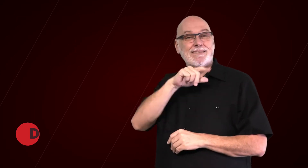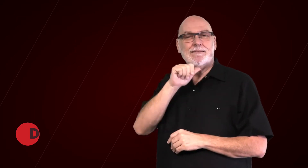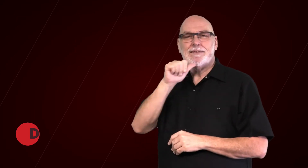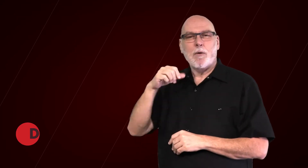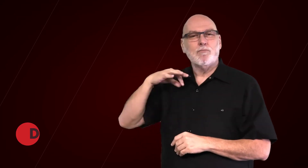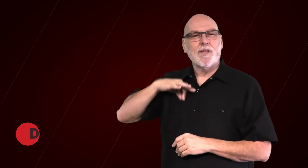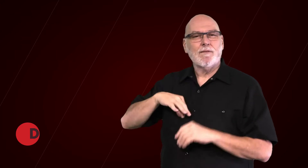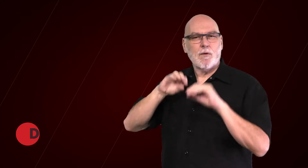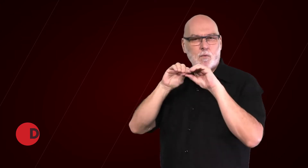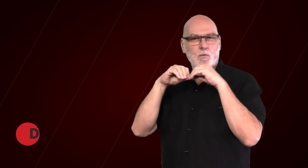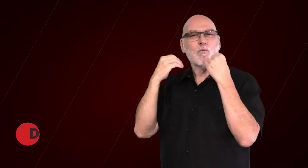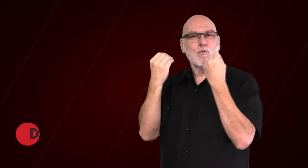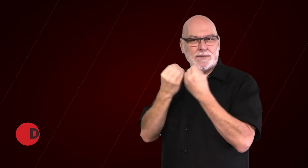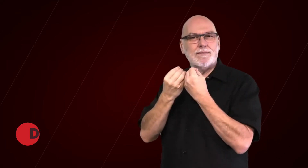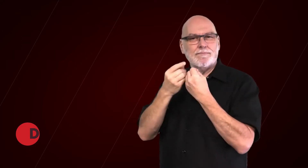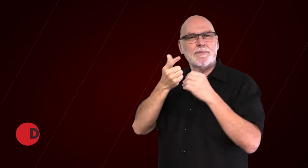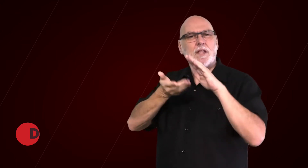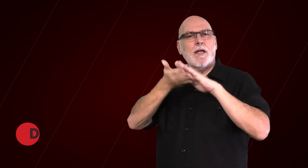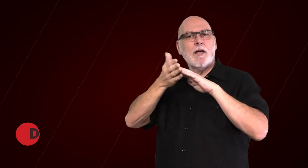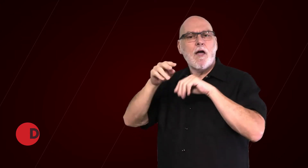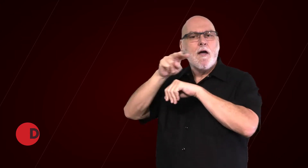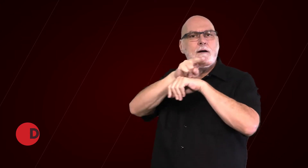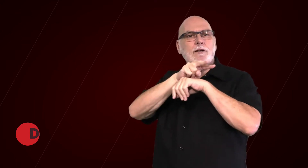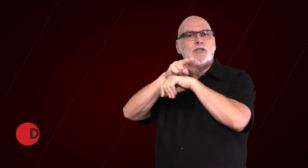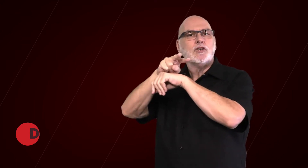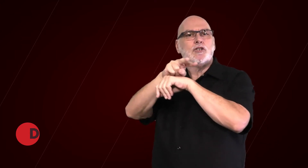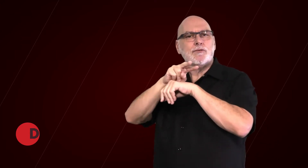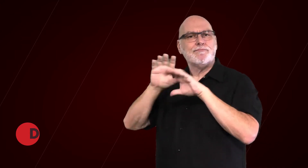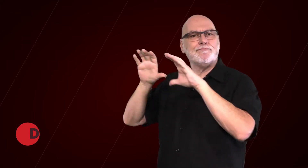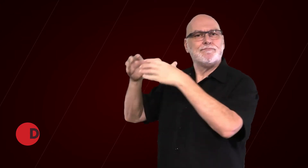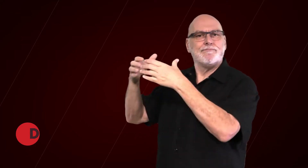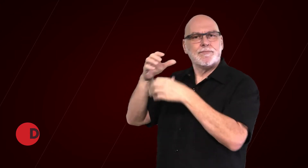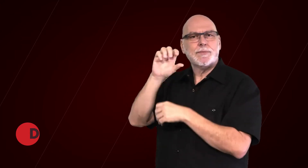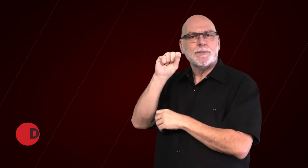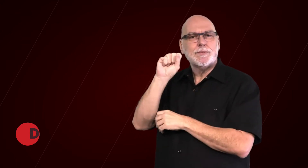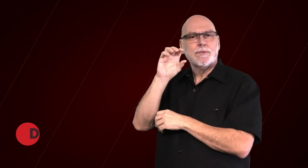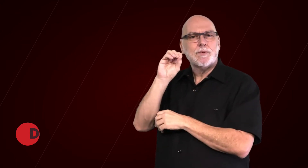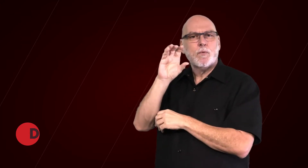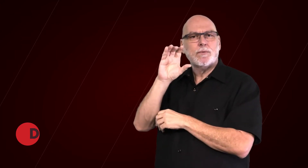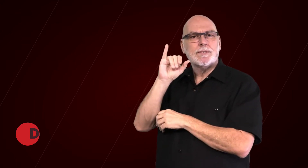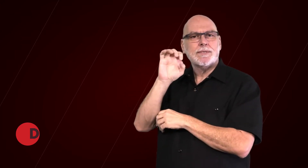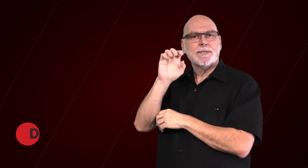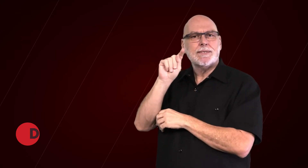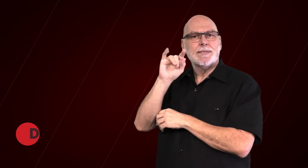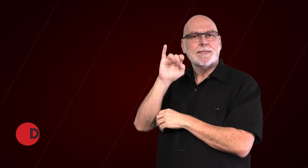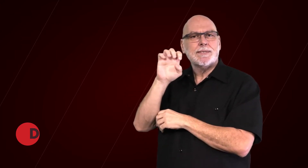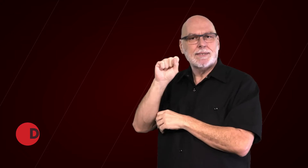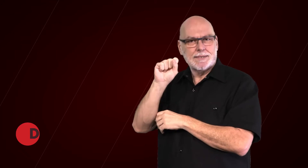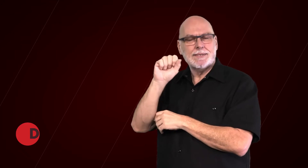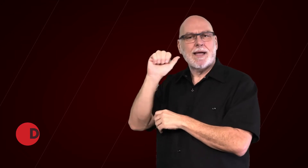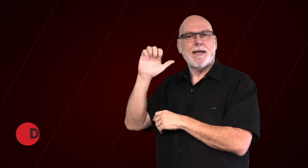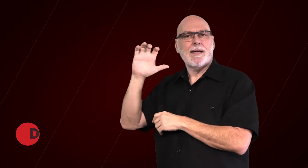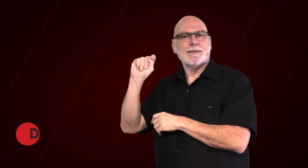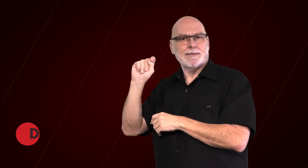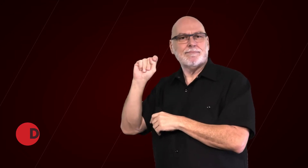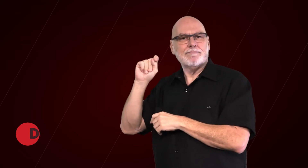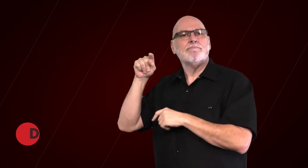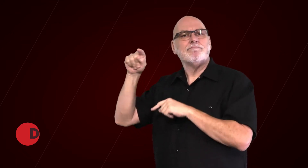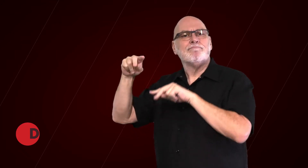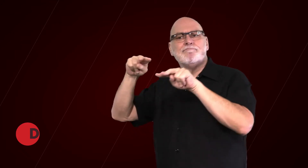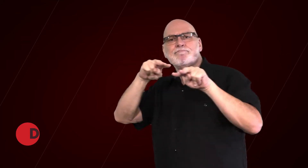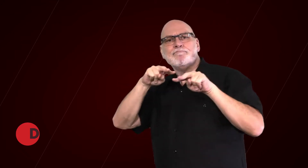In BC, nonprofit organizations are governed by the Societies Act